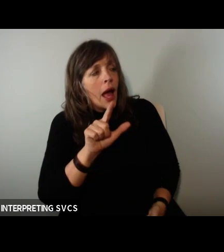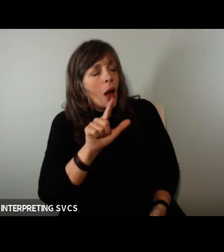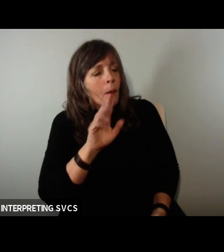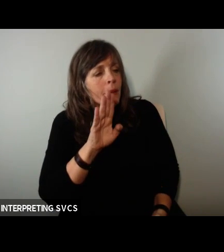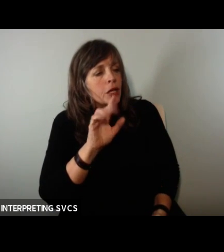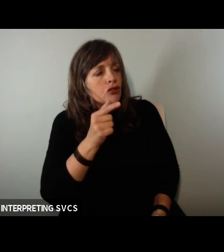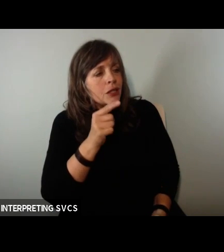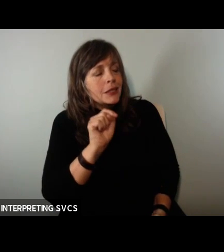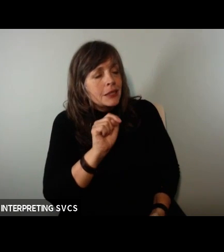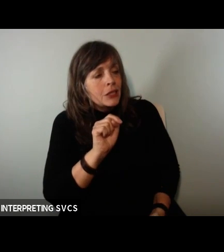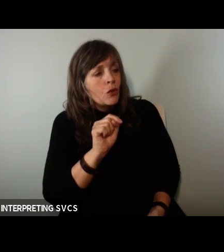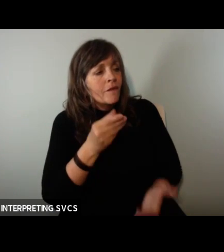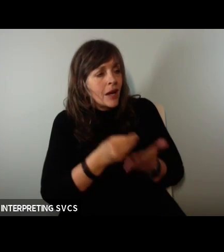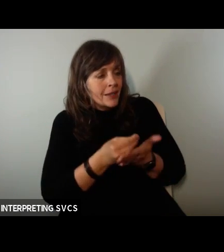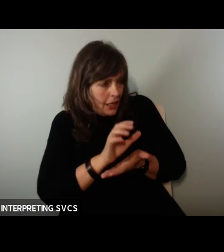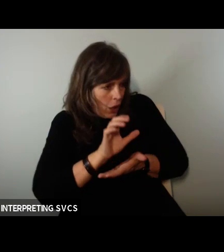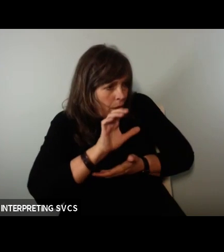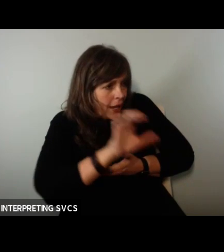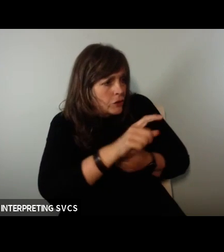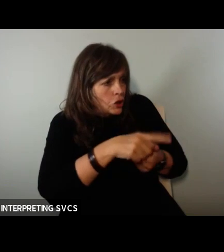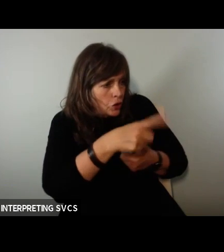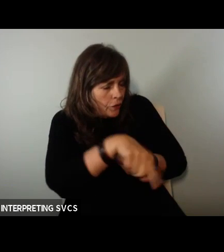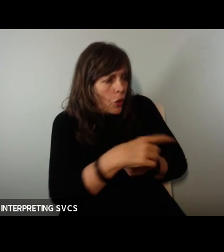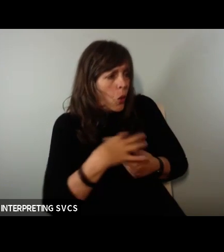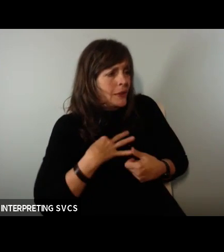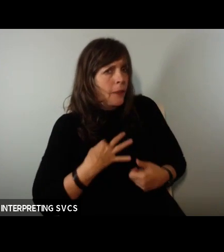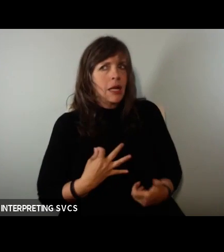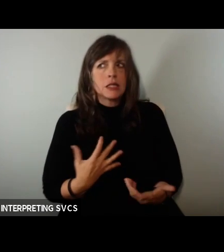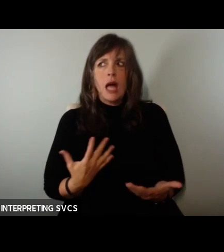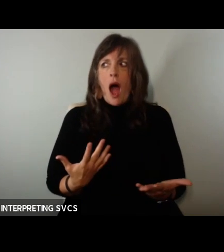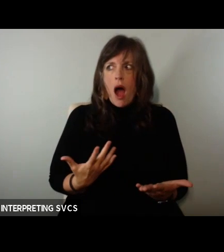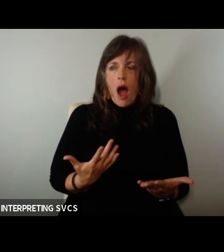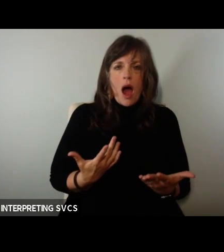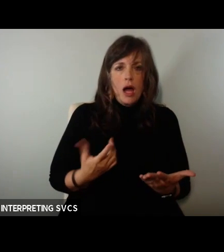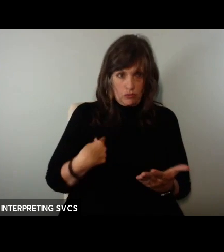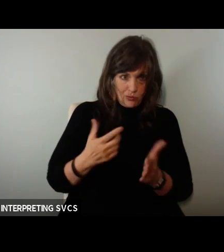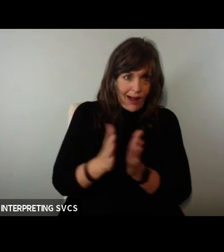can we give that to you for your LGBTQ applicants? Things like that, if you already have that data,